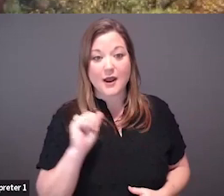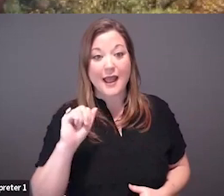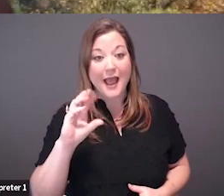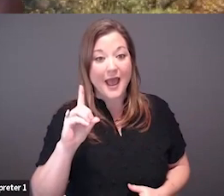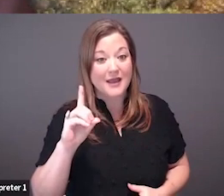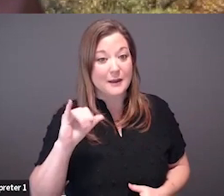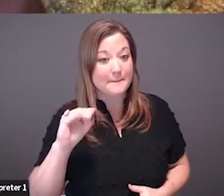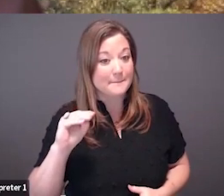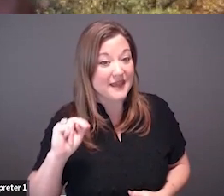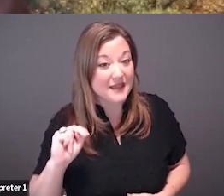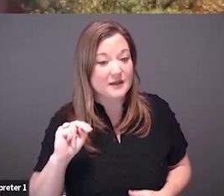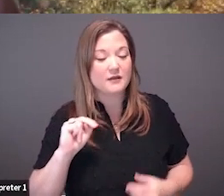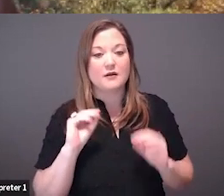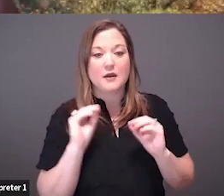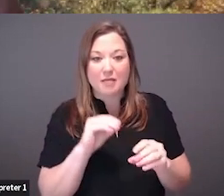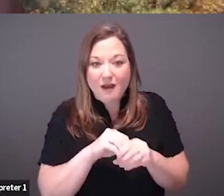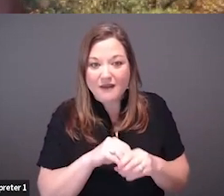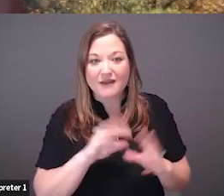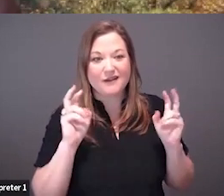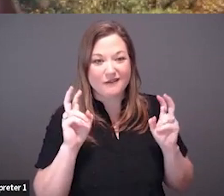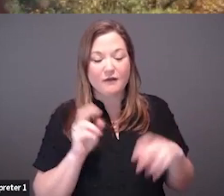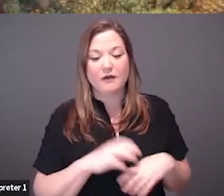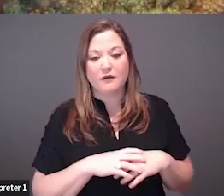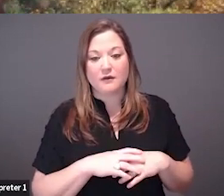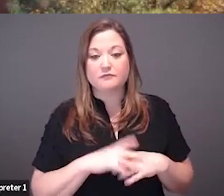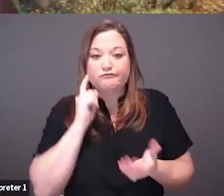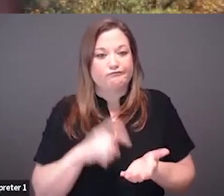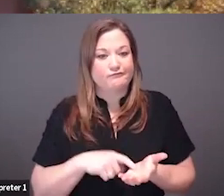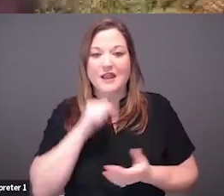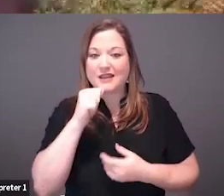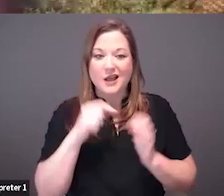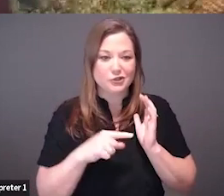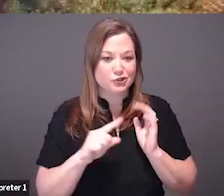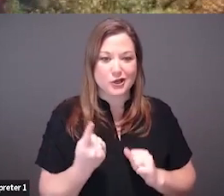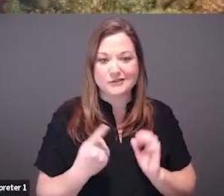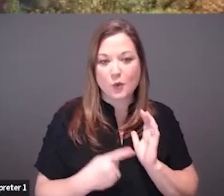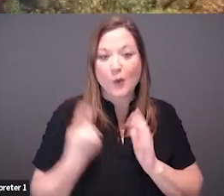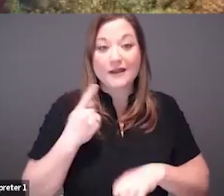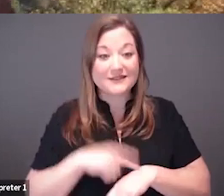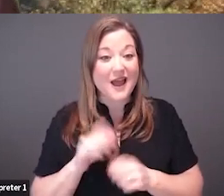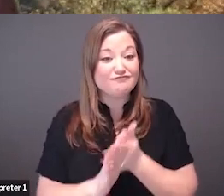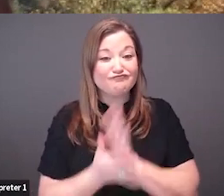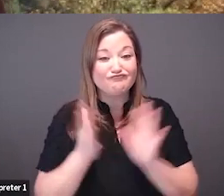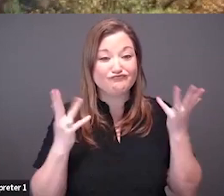We're doing this with the recognition that it's not just one-time work. It's long overdue maintenance